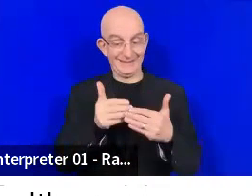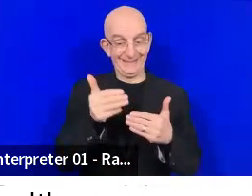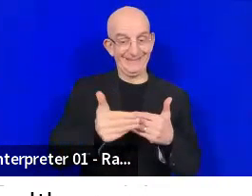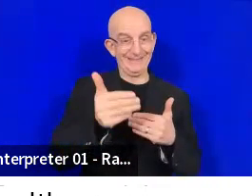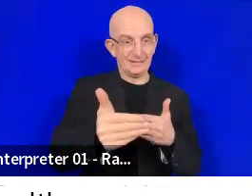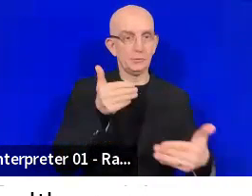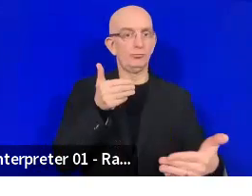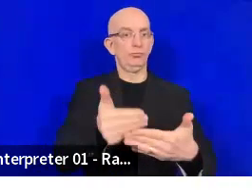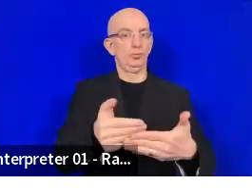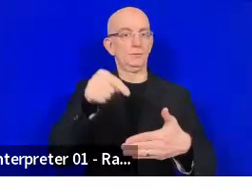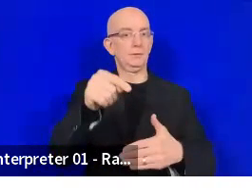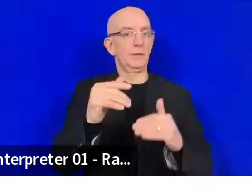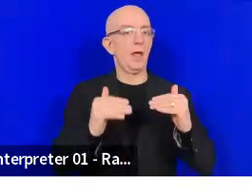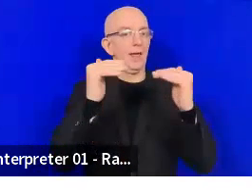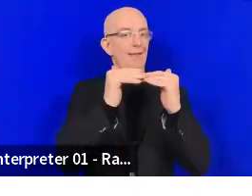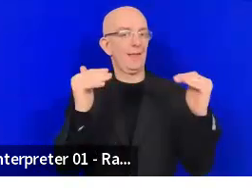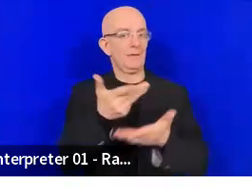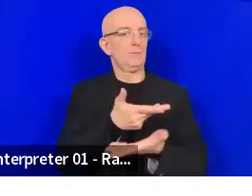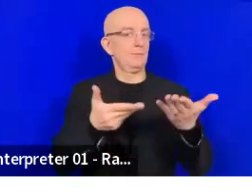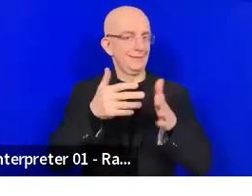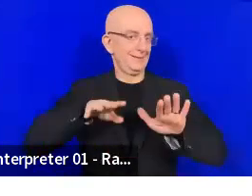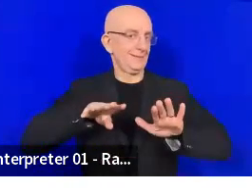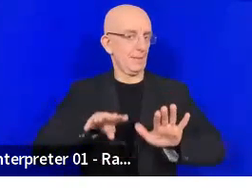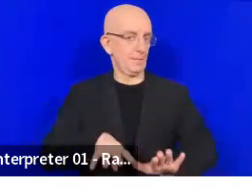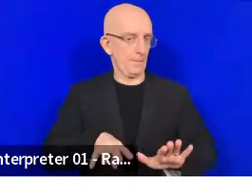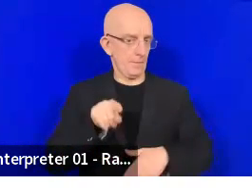Next slide.